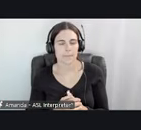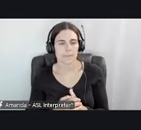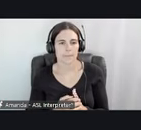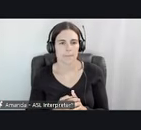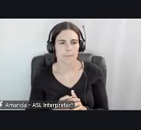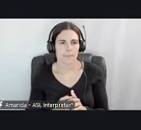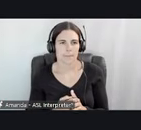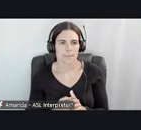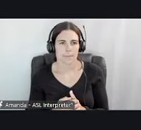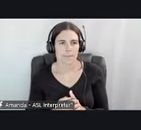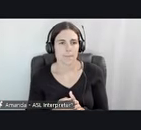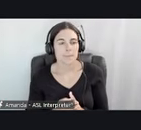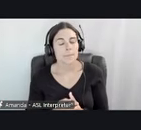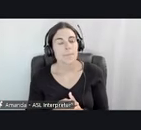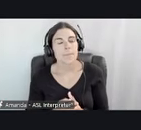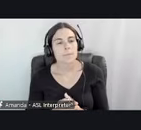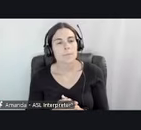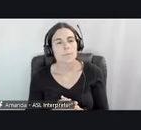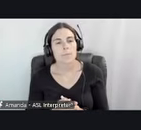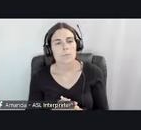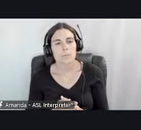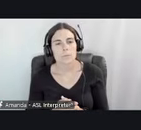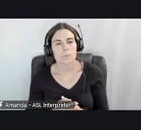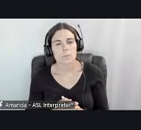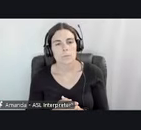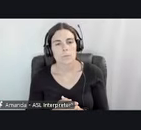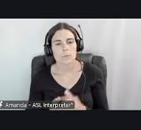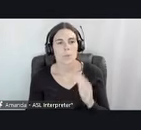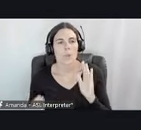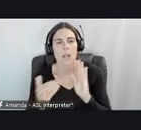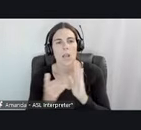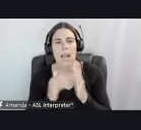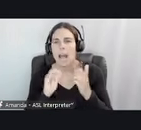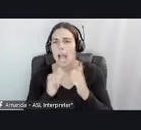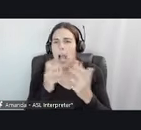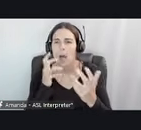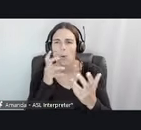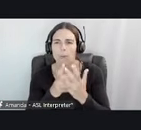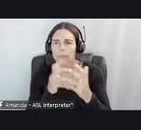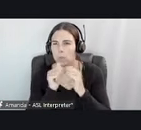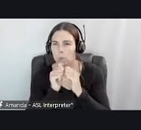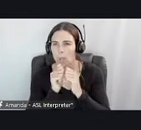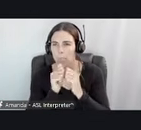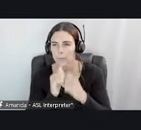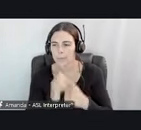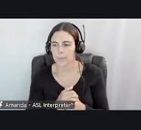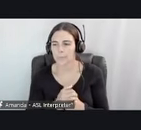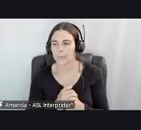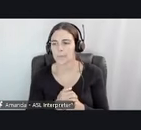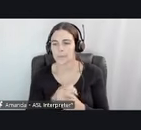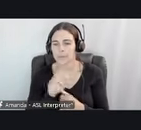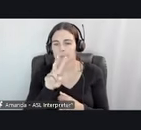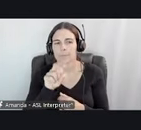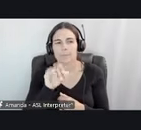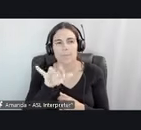Go back one. Thank you. Um, so again, how do we fit together? So, VIA is leveraging our